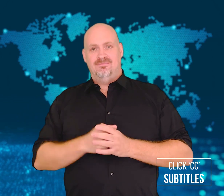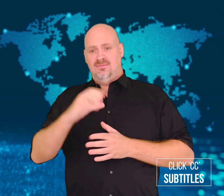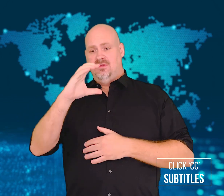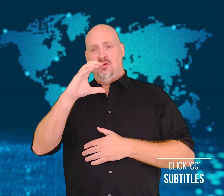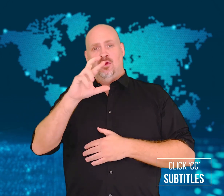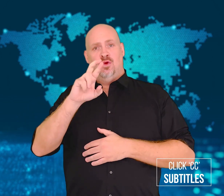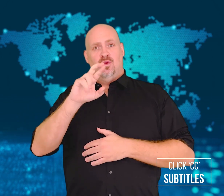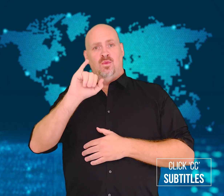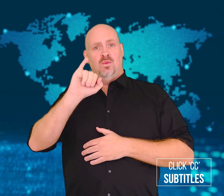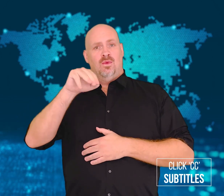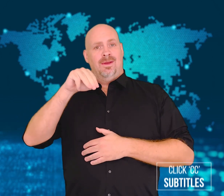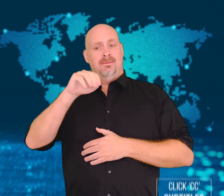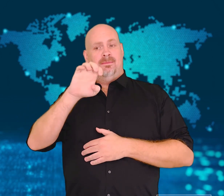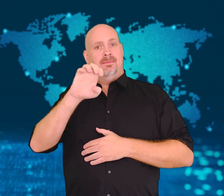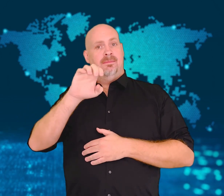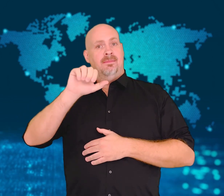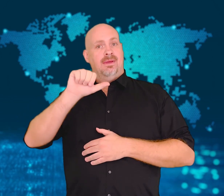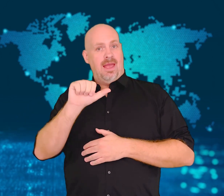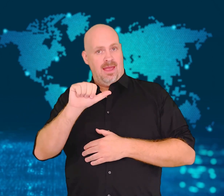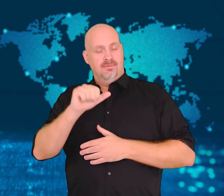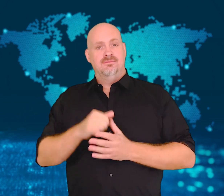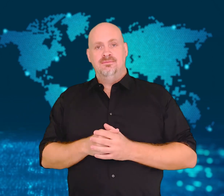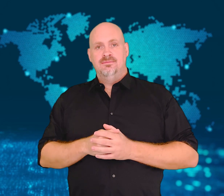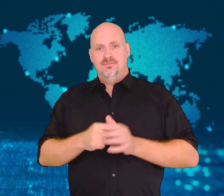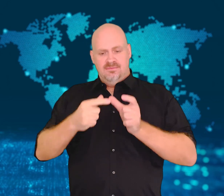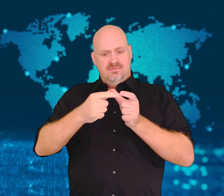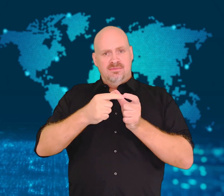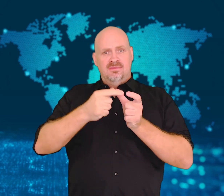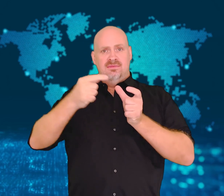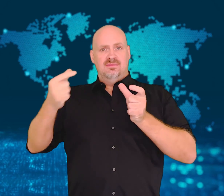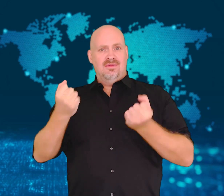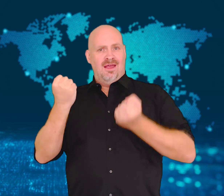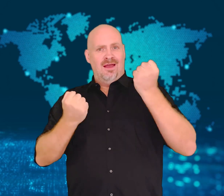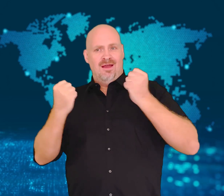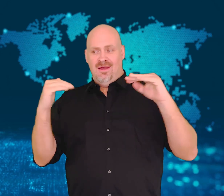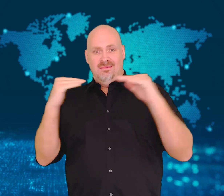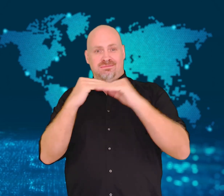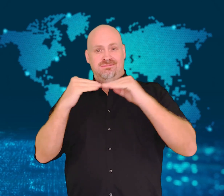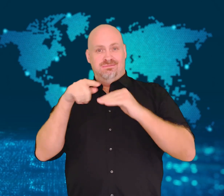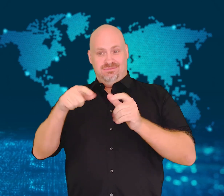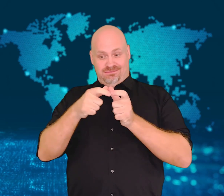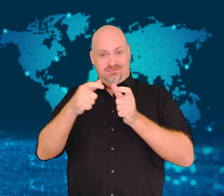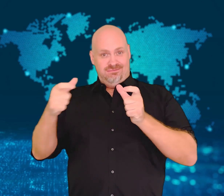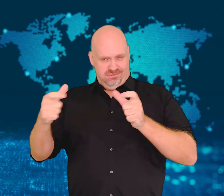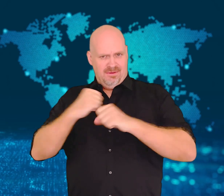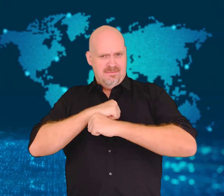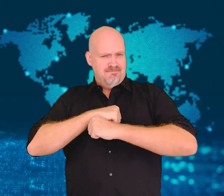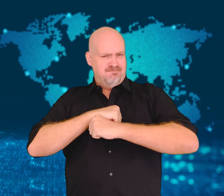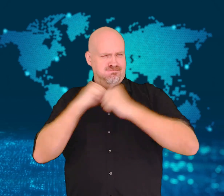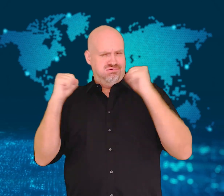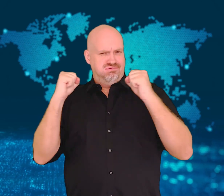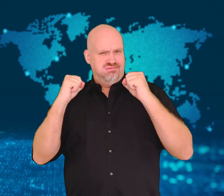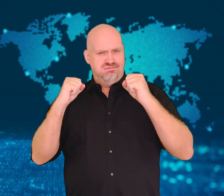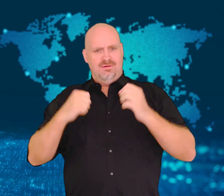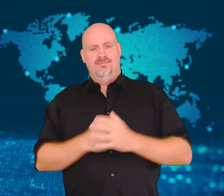Bridge explosion